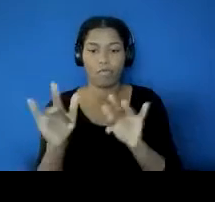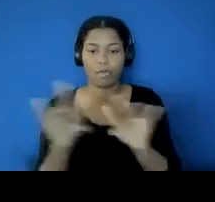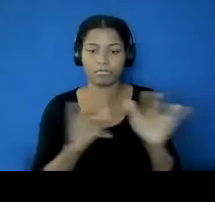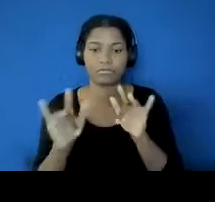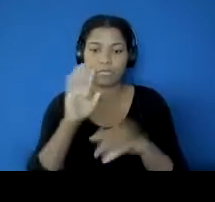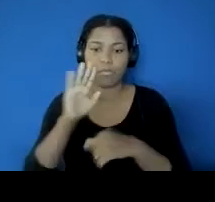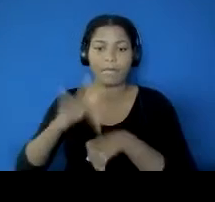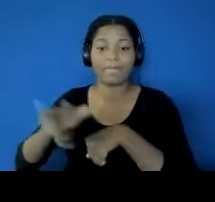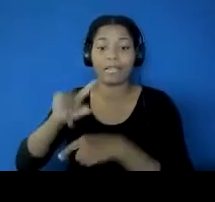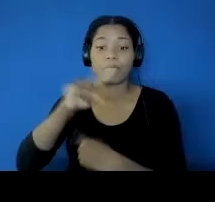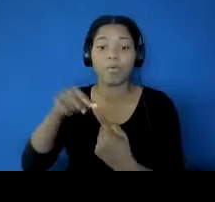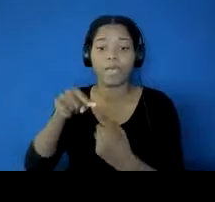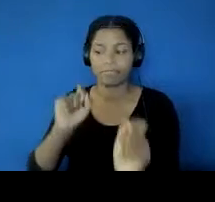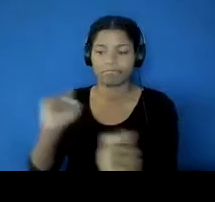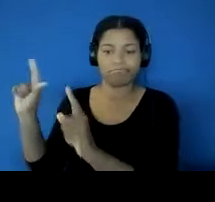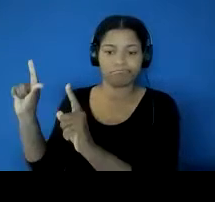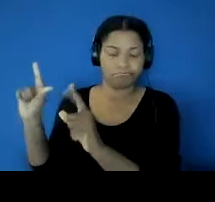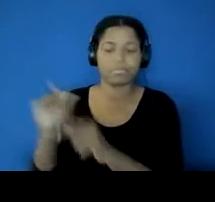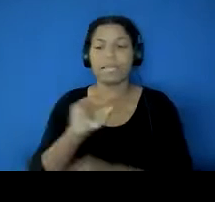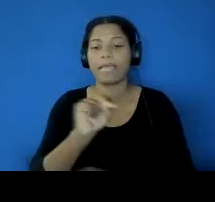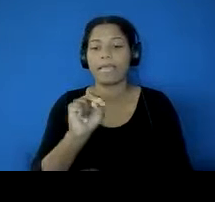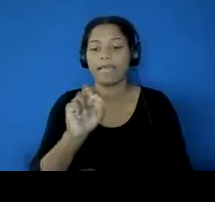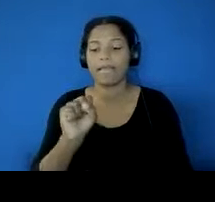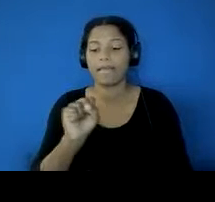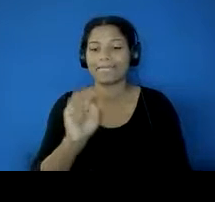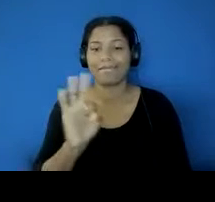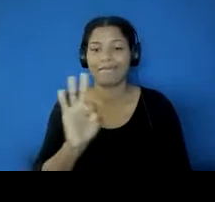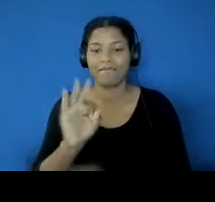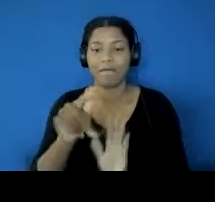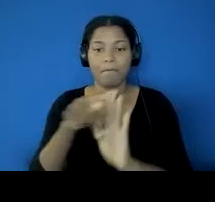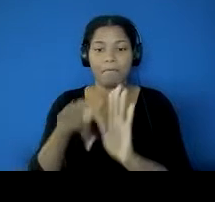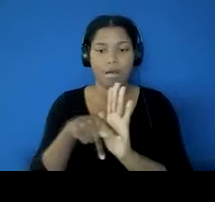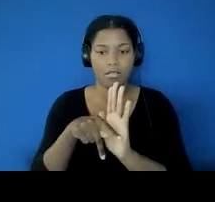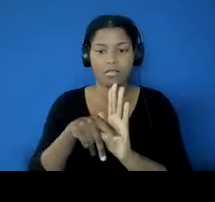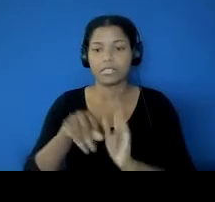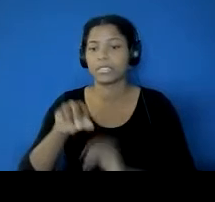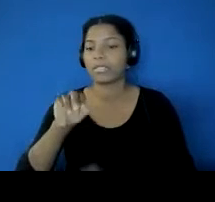NSFpolicyoutreach.com in the coming week, and we'll send an email notice as soon